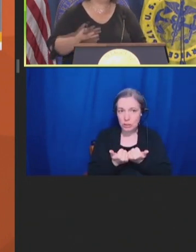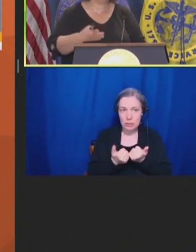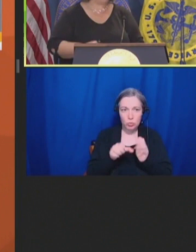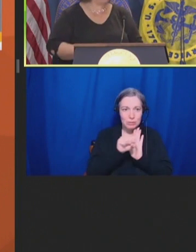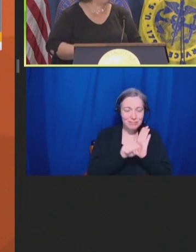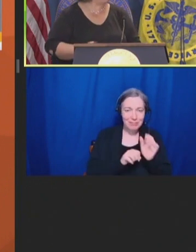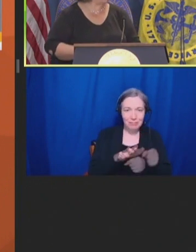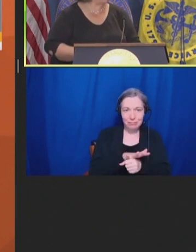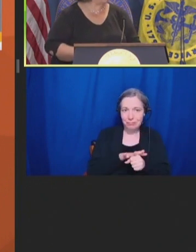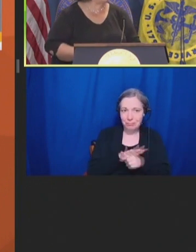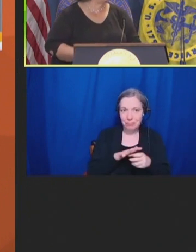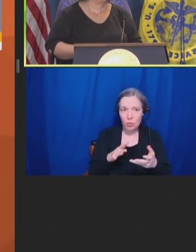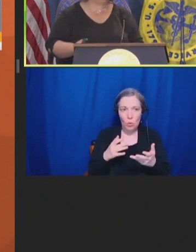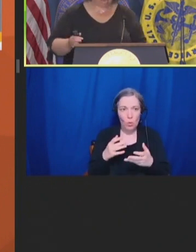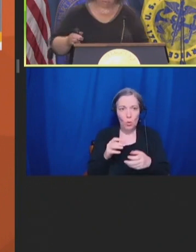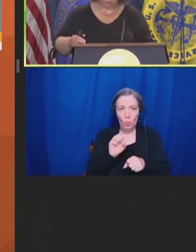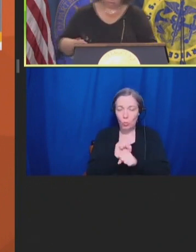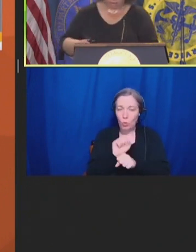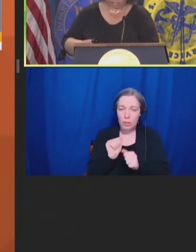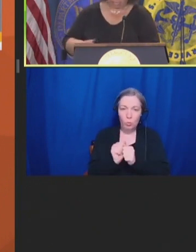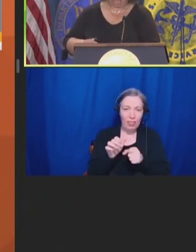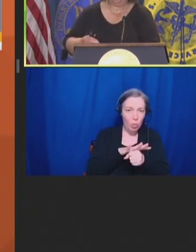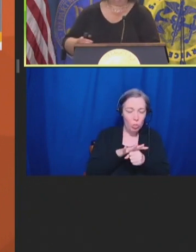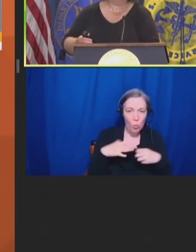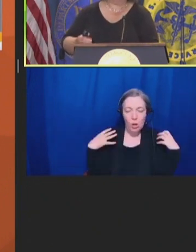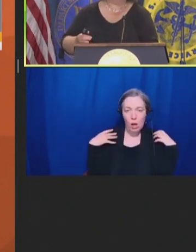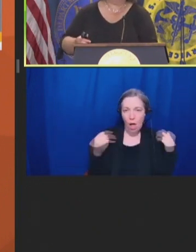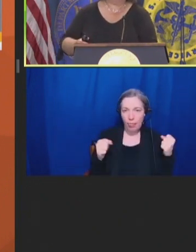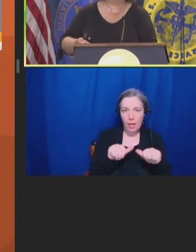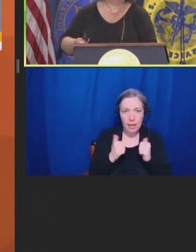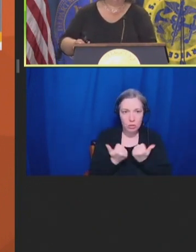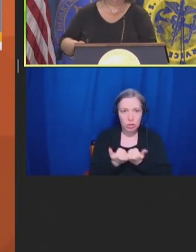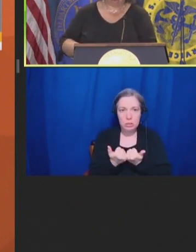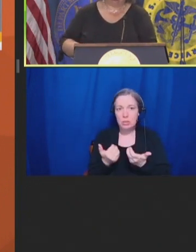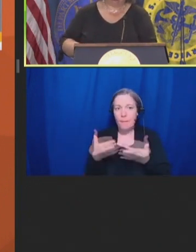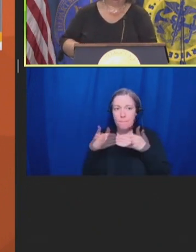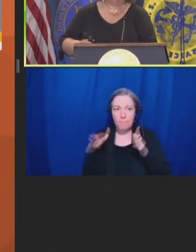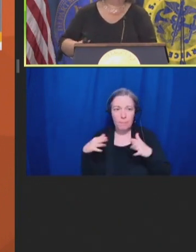and federal public health agencies, we vaccinated 81.4 percent of the population.